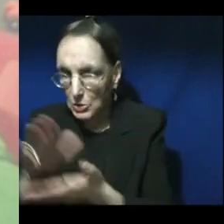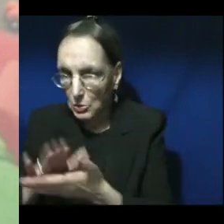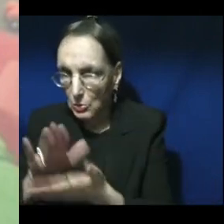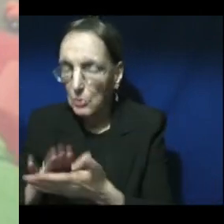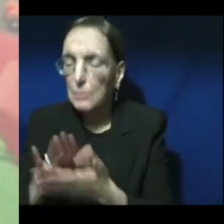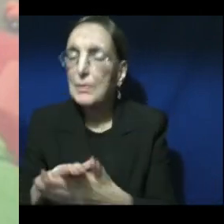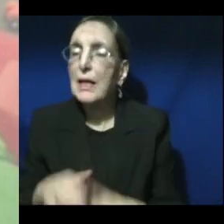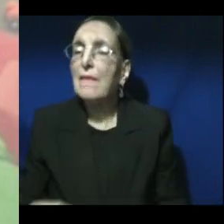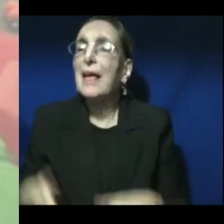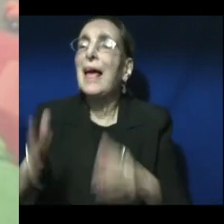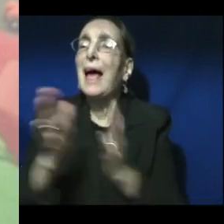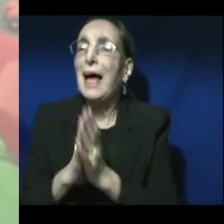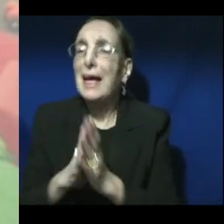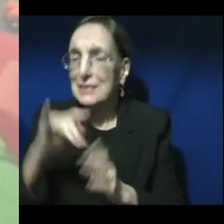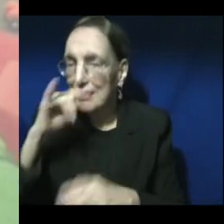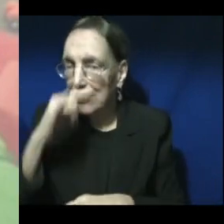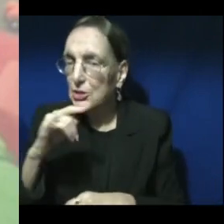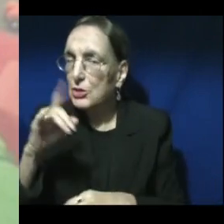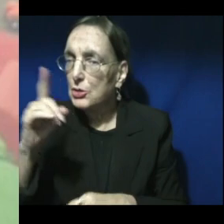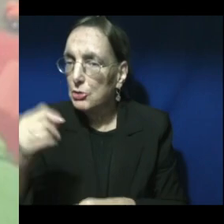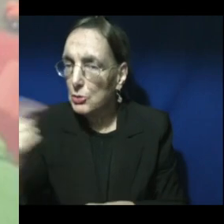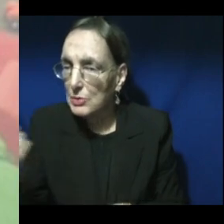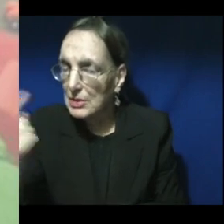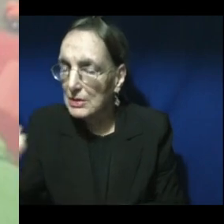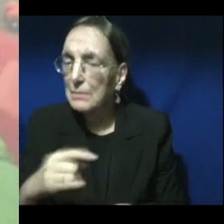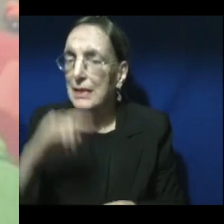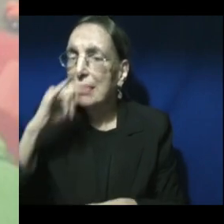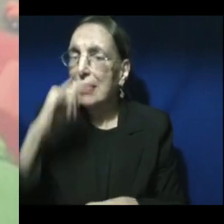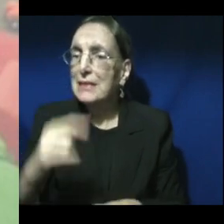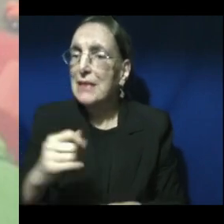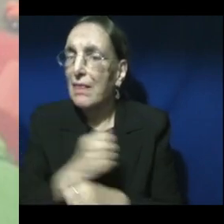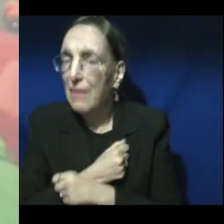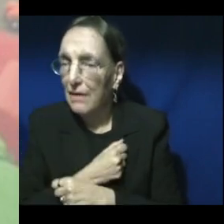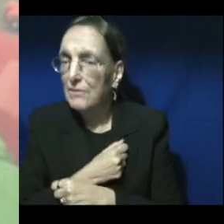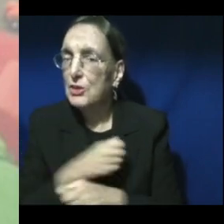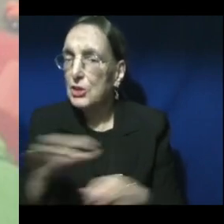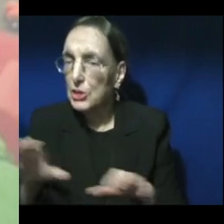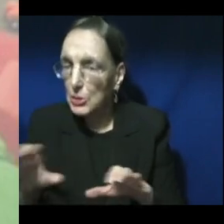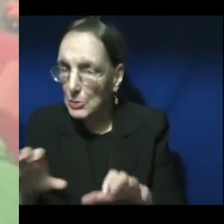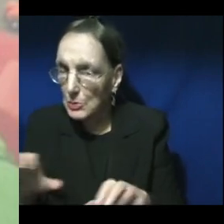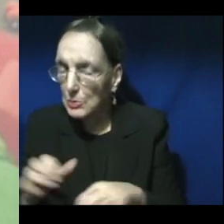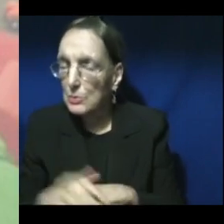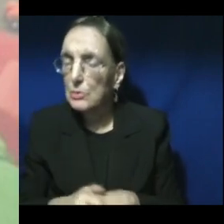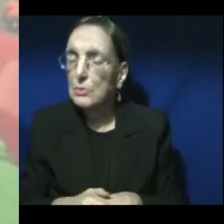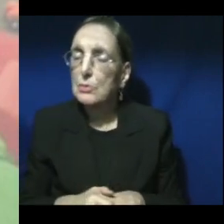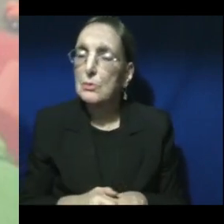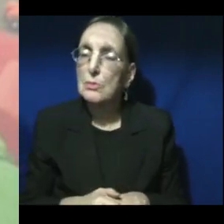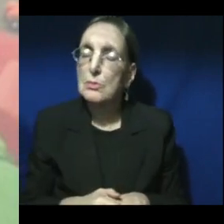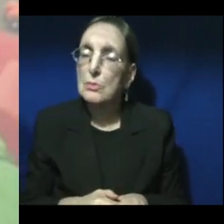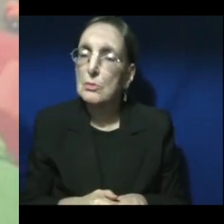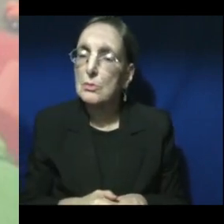do, which is clean up. You’re laughing because you have kids, and you know how difficult it is to get